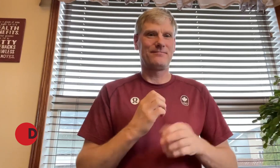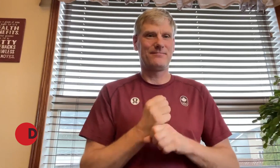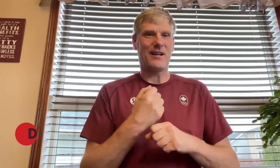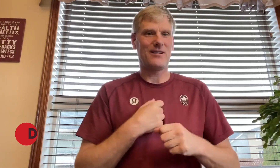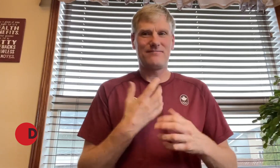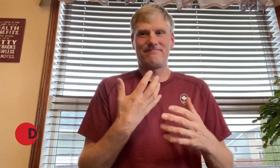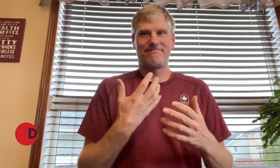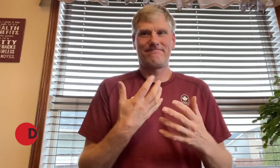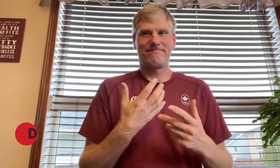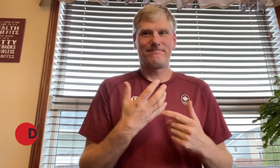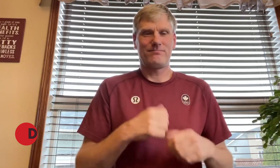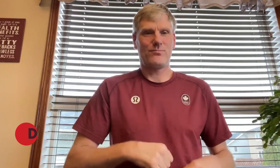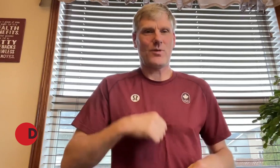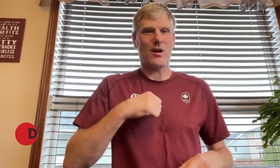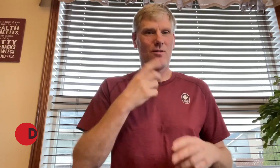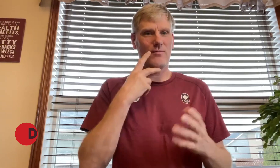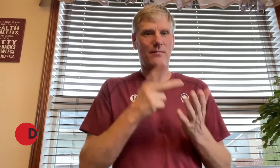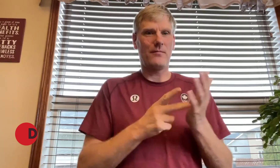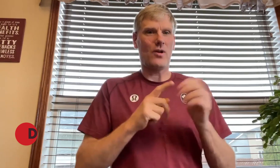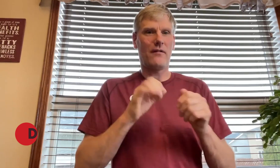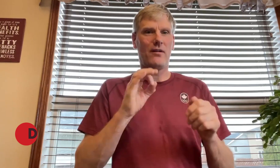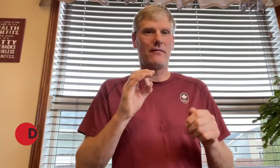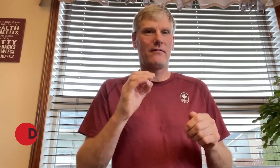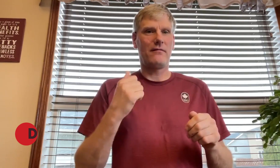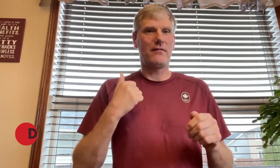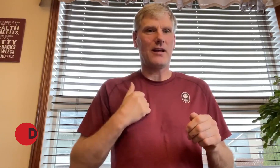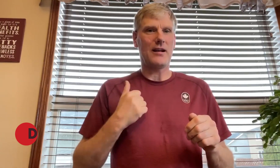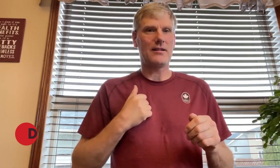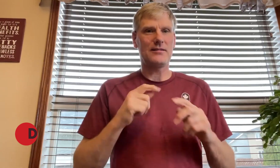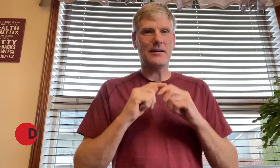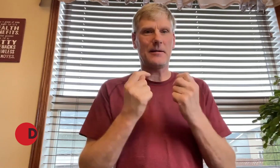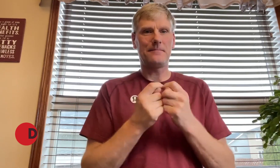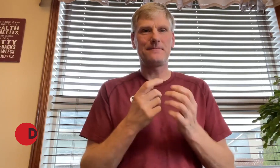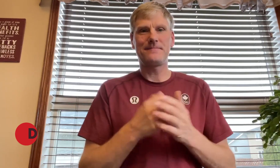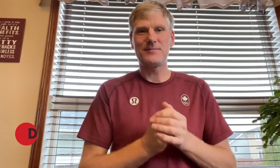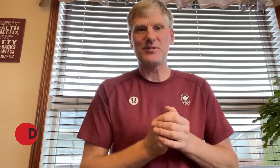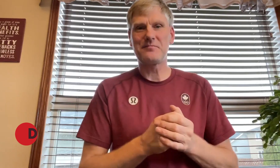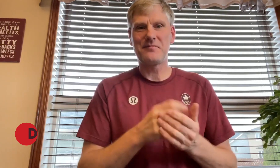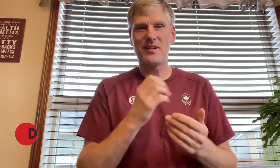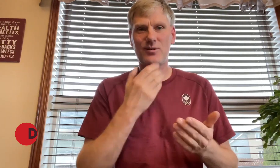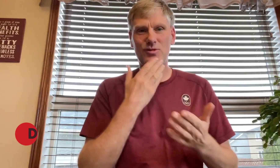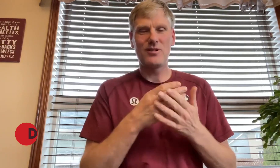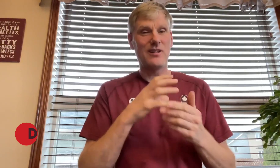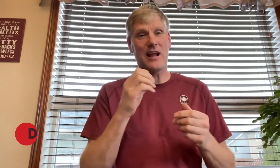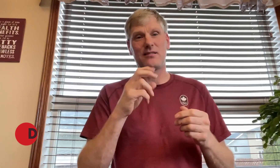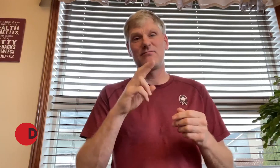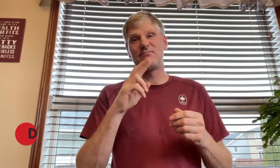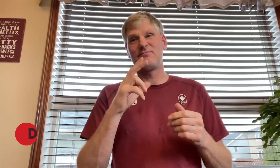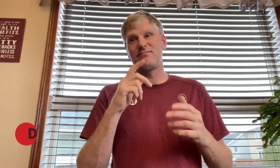He made me feel proud to be part of Team Canada. That was good.